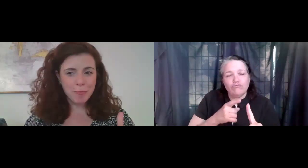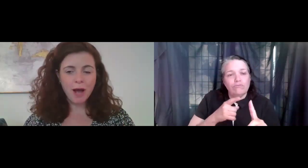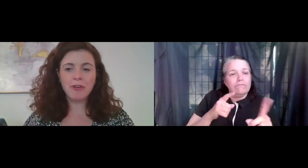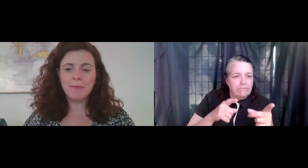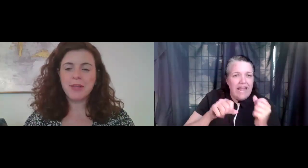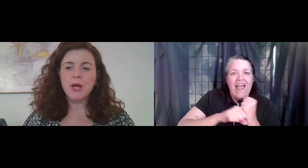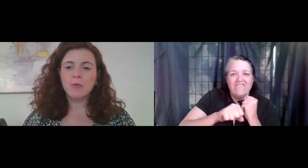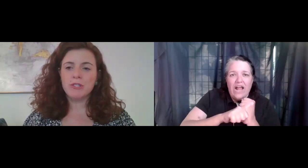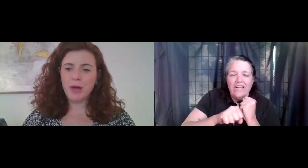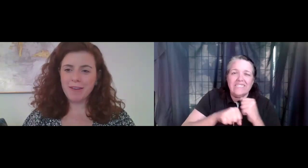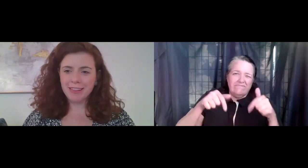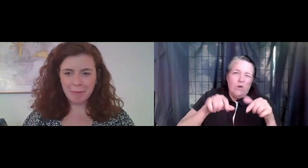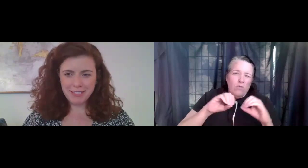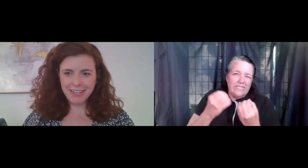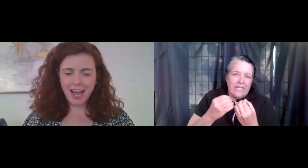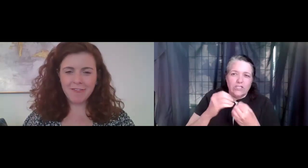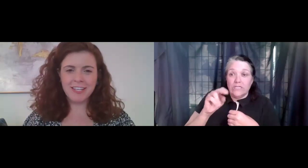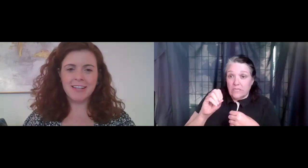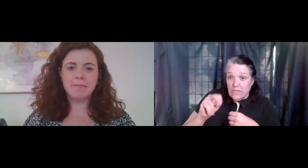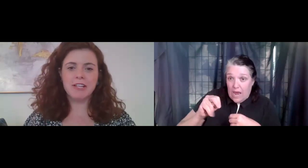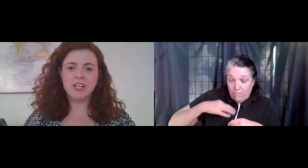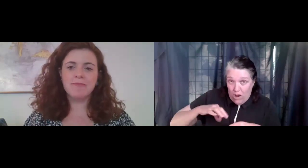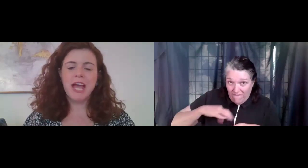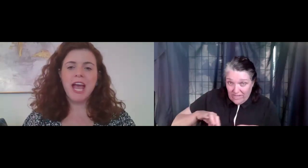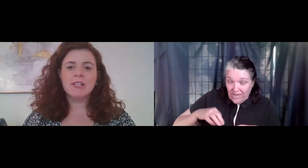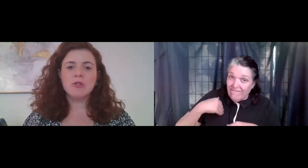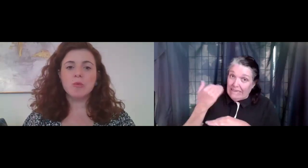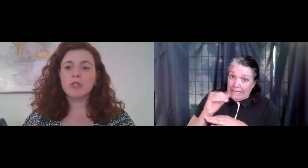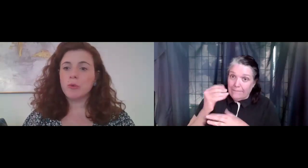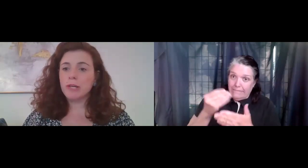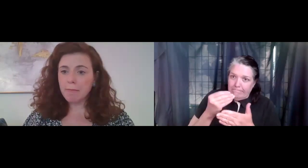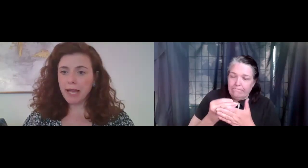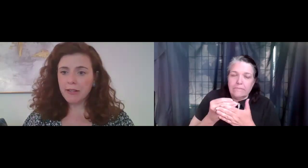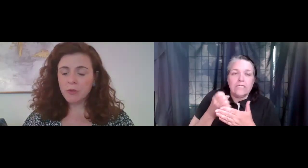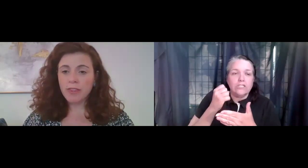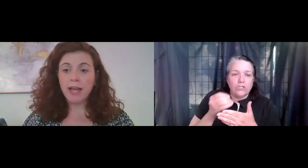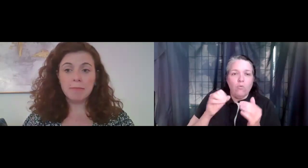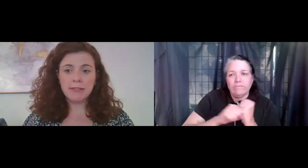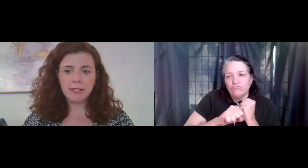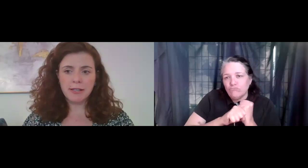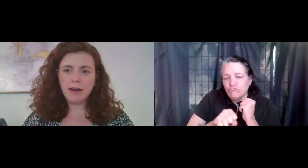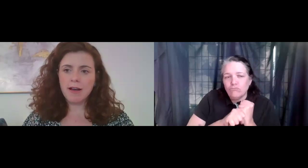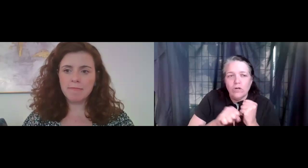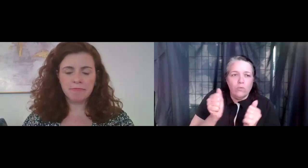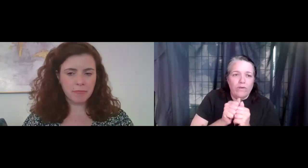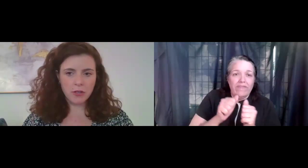nonprofit, we do have a limited advertising budget and so we're doing campaigns with NBC,